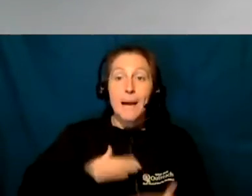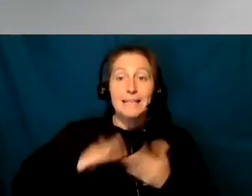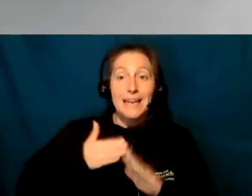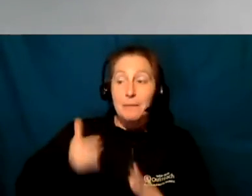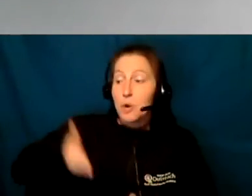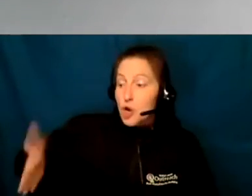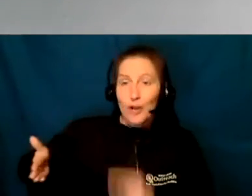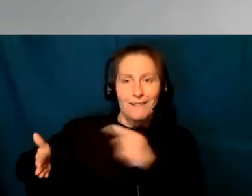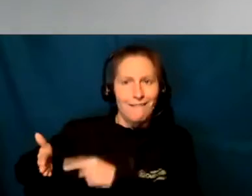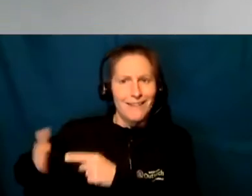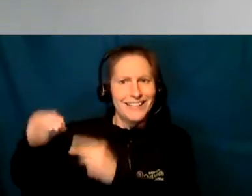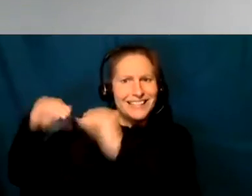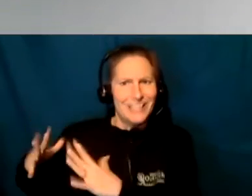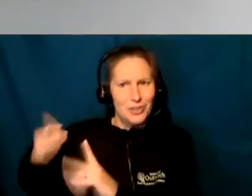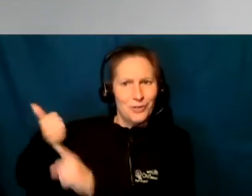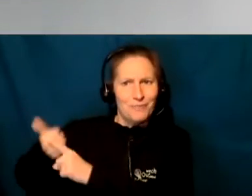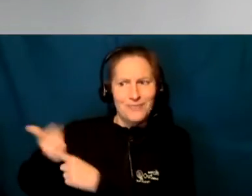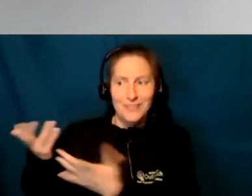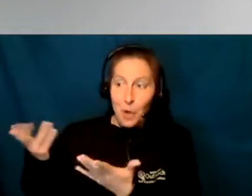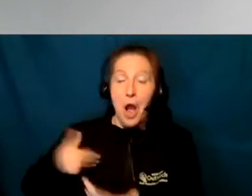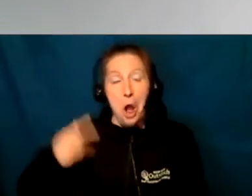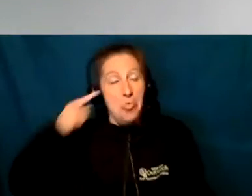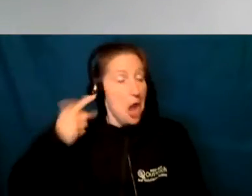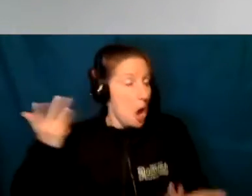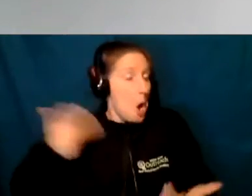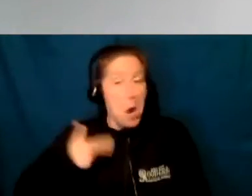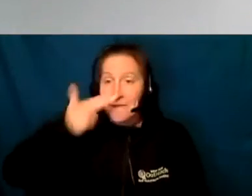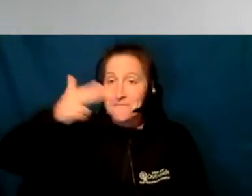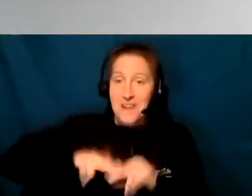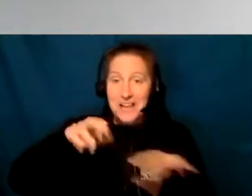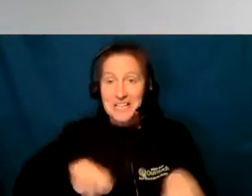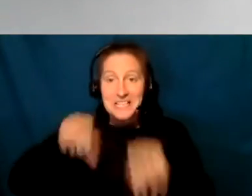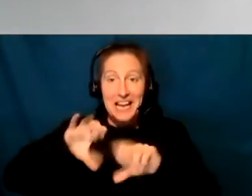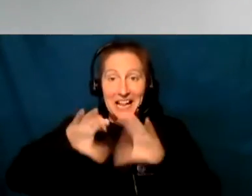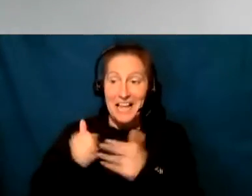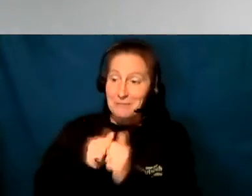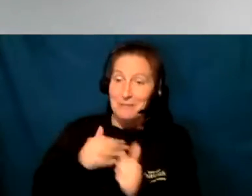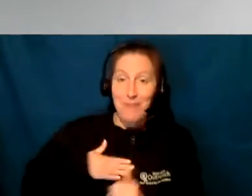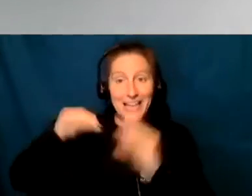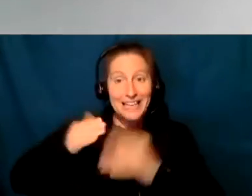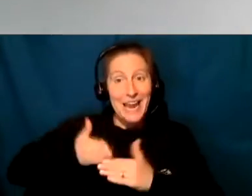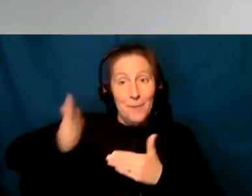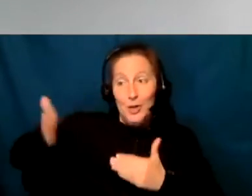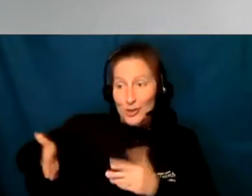And so I thought, well, that would be fun to you know, take a class with her. And I ended up just